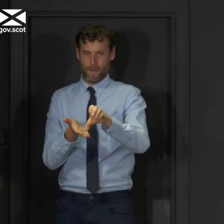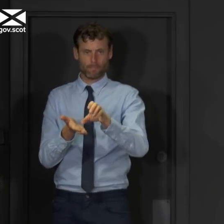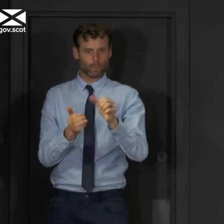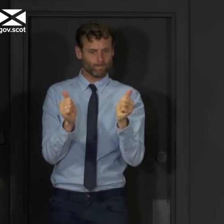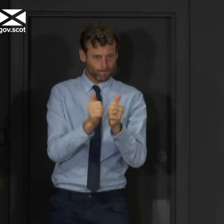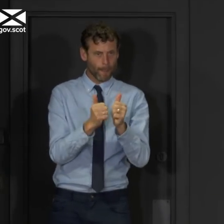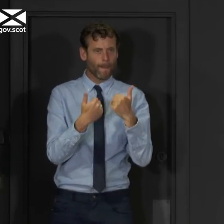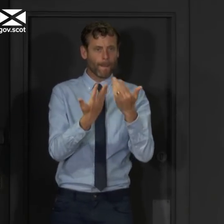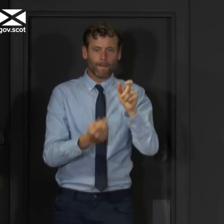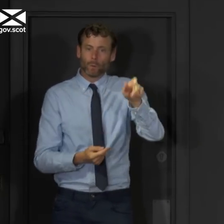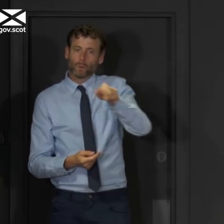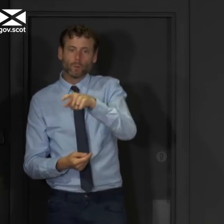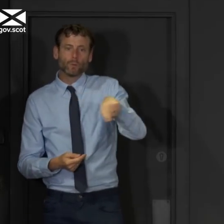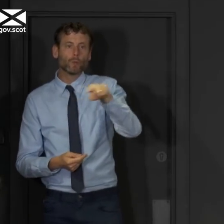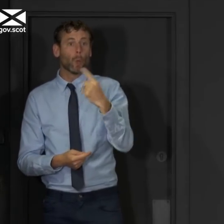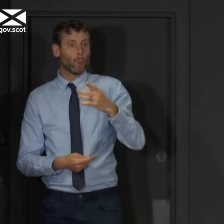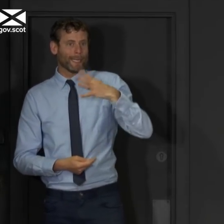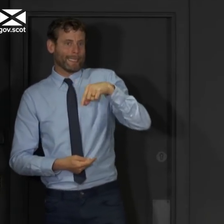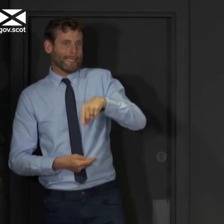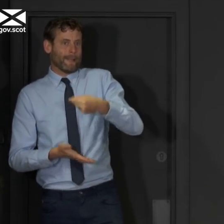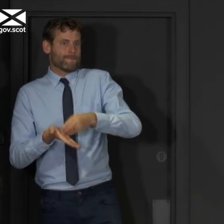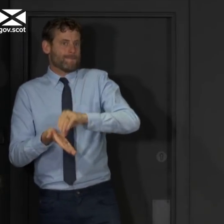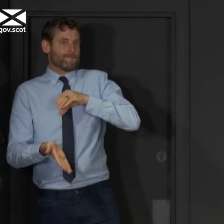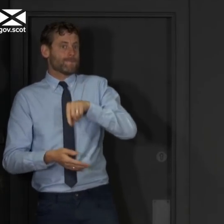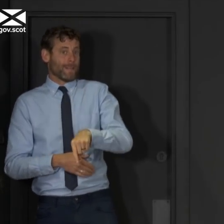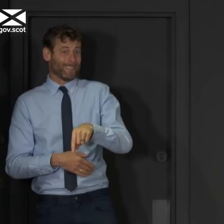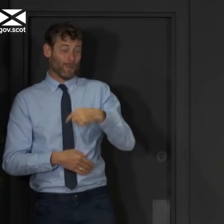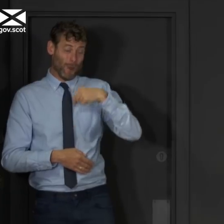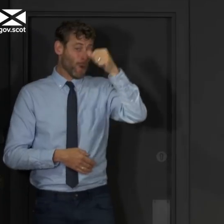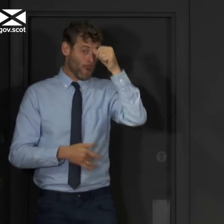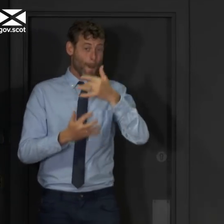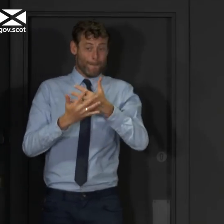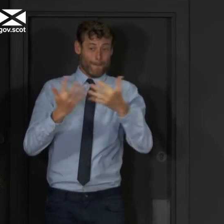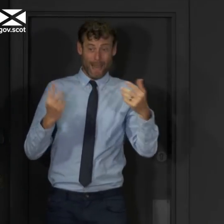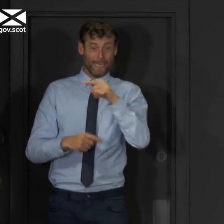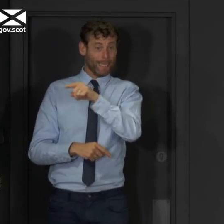way in which we are trying to support students, at a time when many of them are still facing